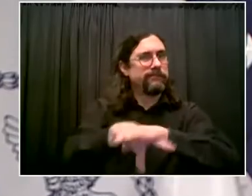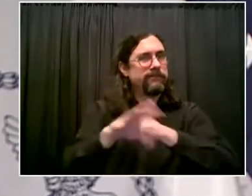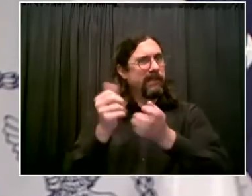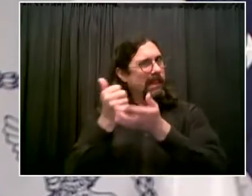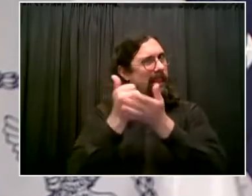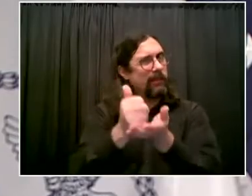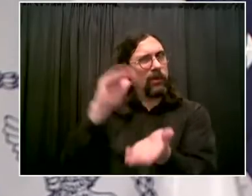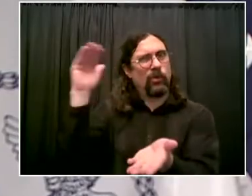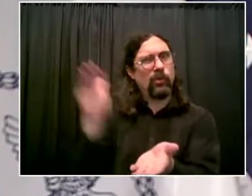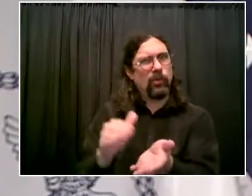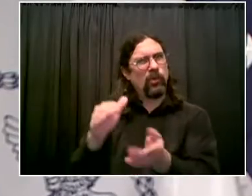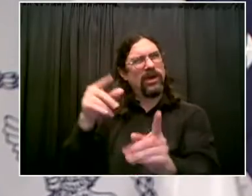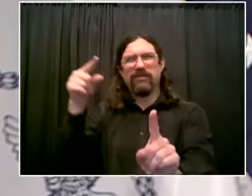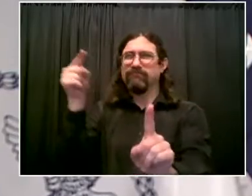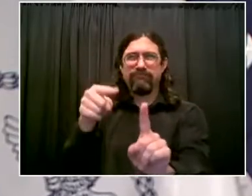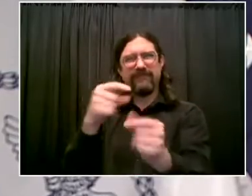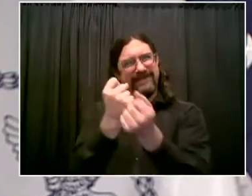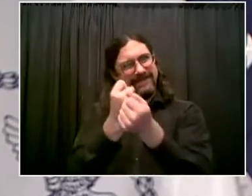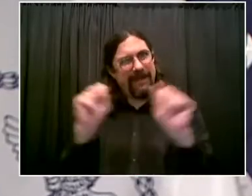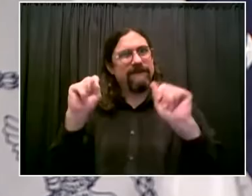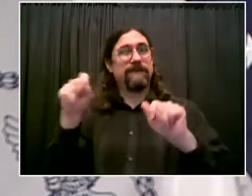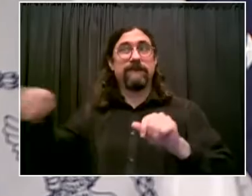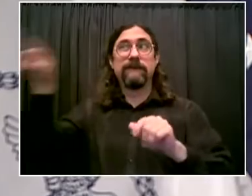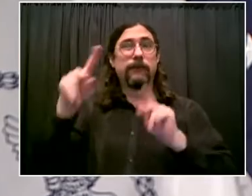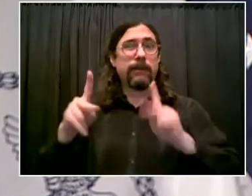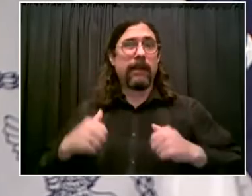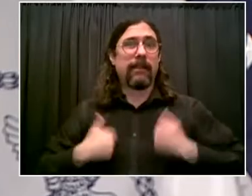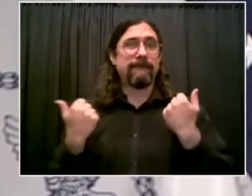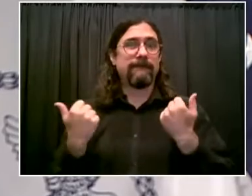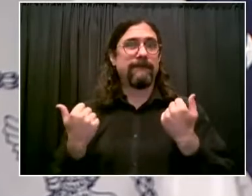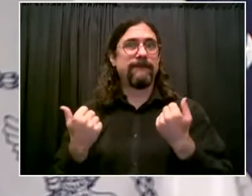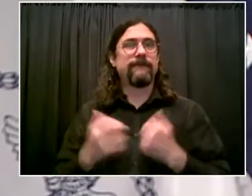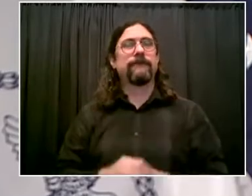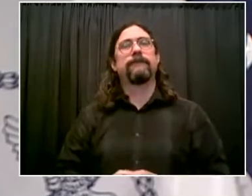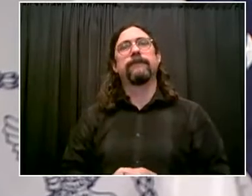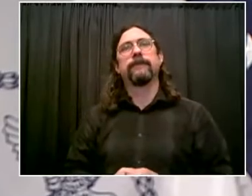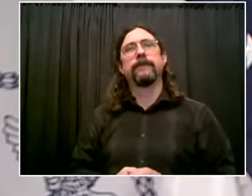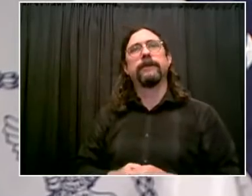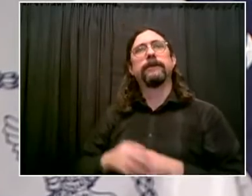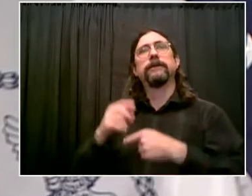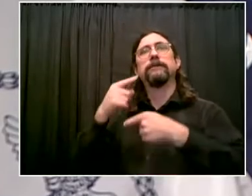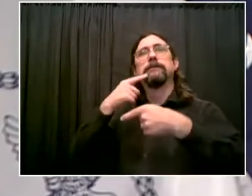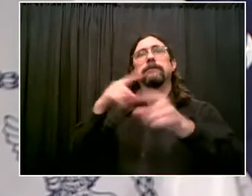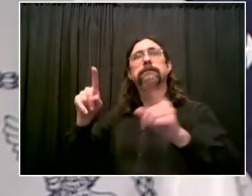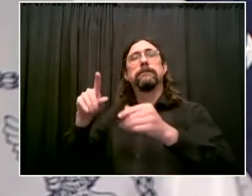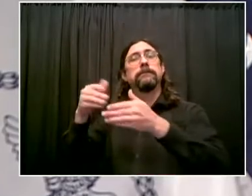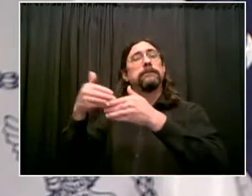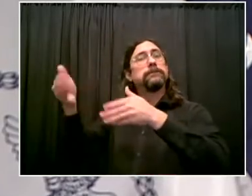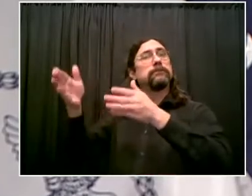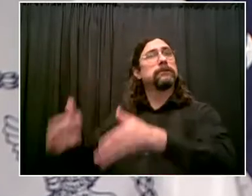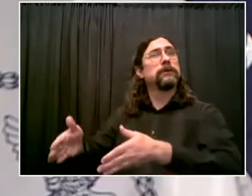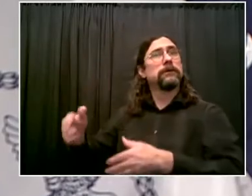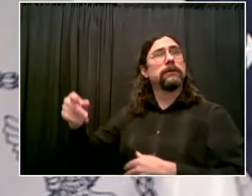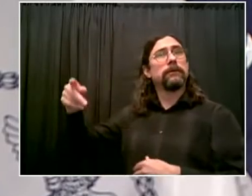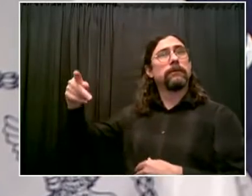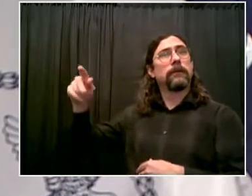IMPACT. WHERE DOES, LITERALLY TO SAVE LIVES. THE NEXT IS